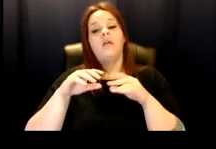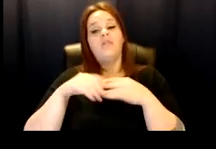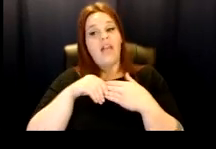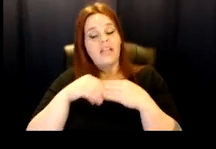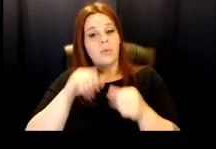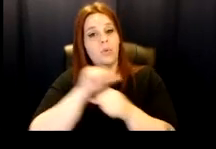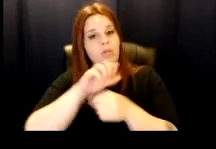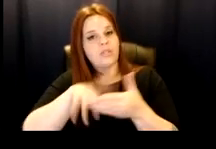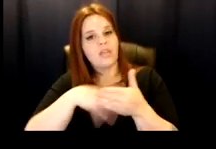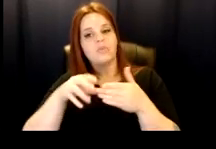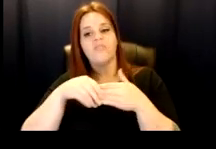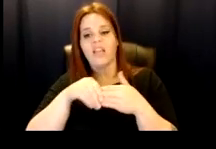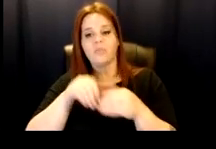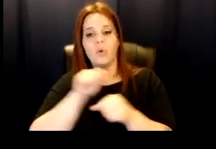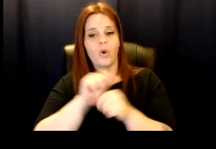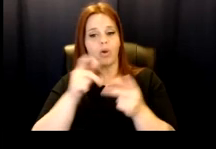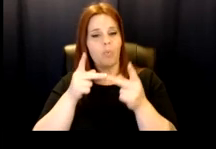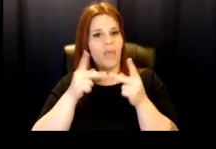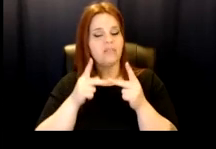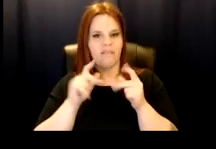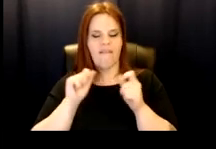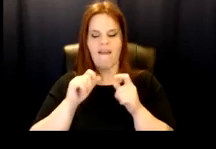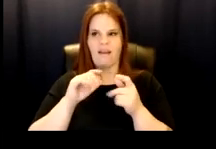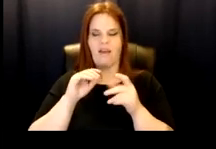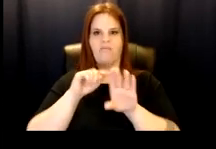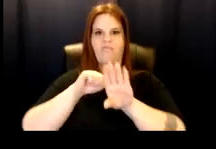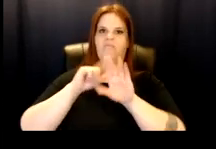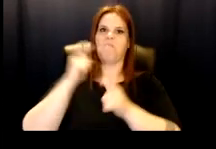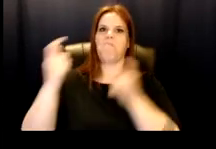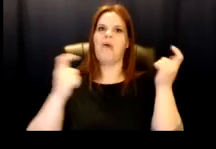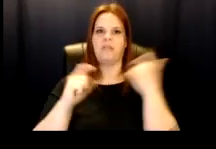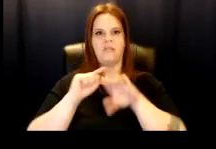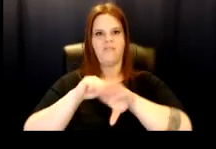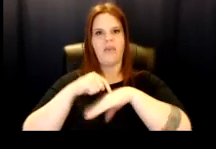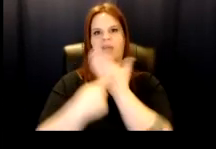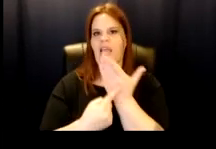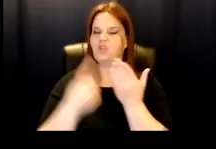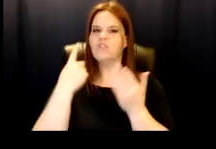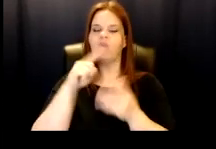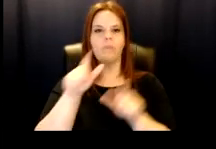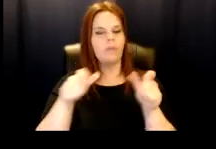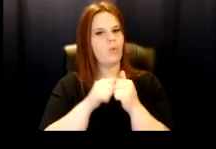workplaces, could have enormous implications for people with disabilities who all too often